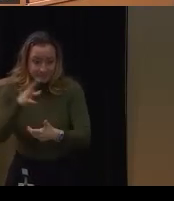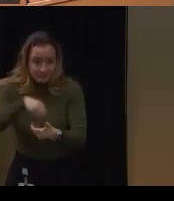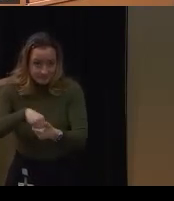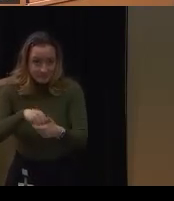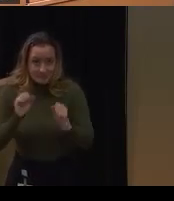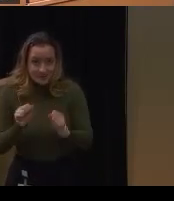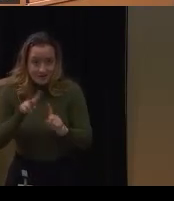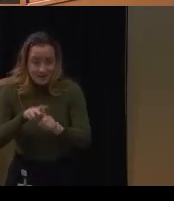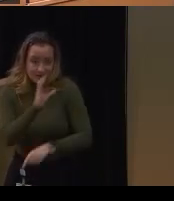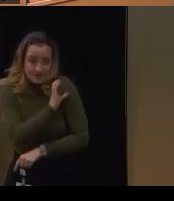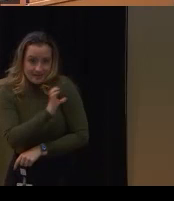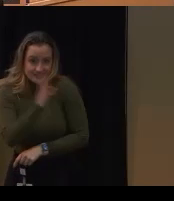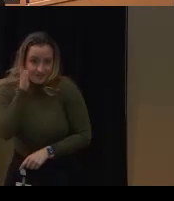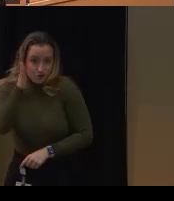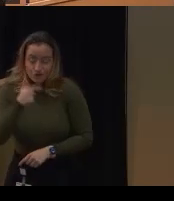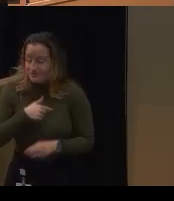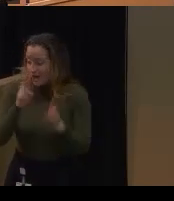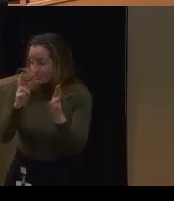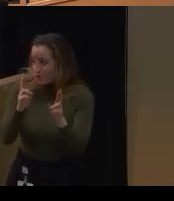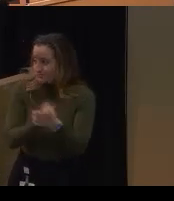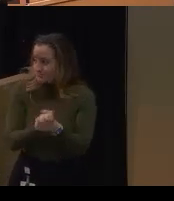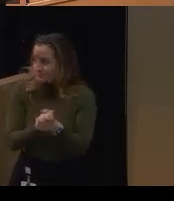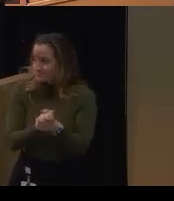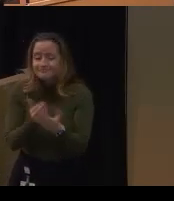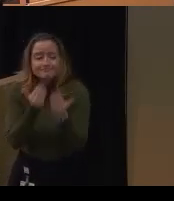clinics I think so that would be great yeah and I want to thank everybody for